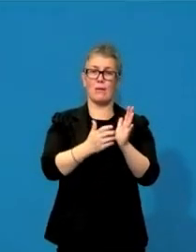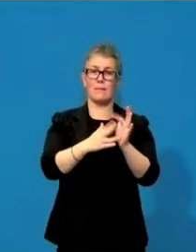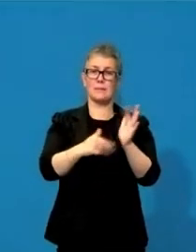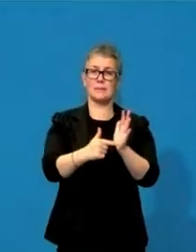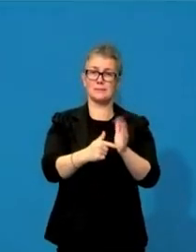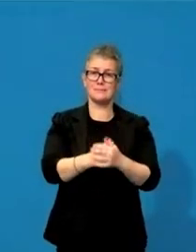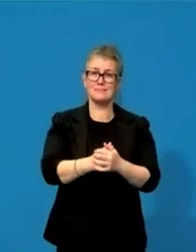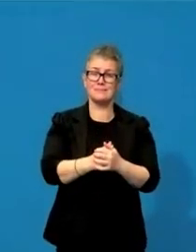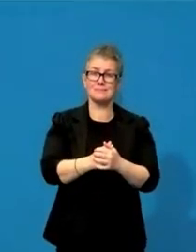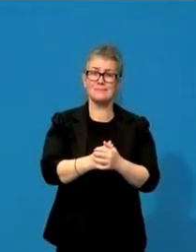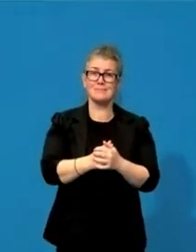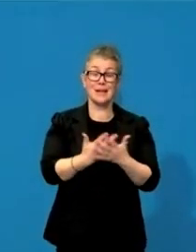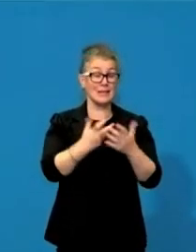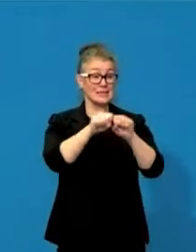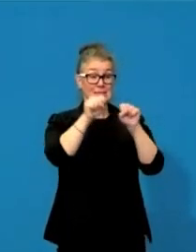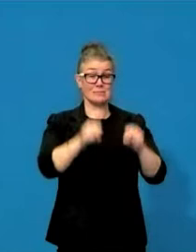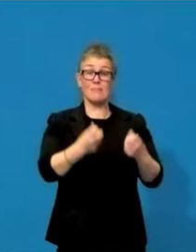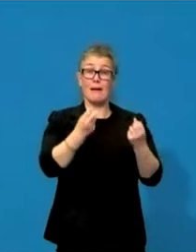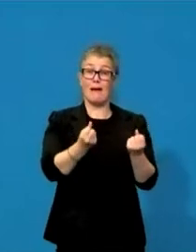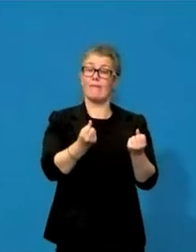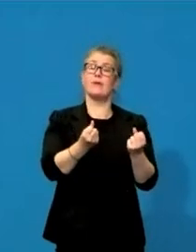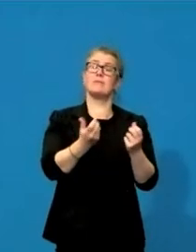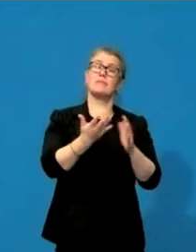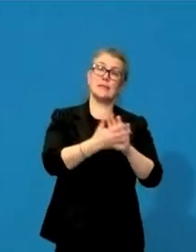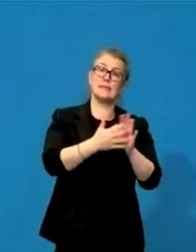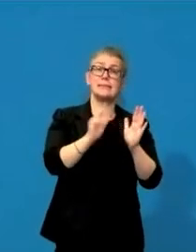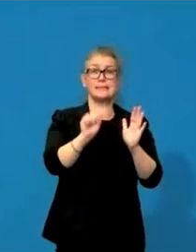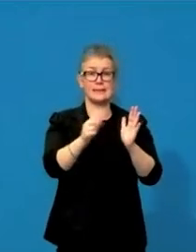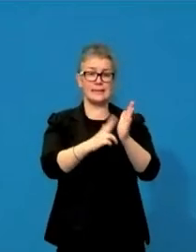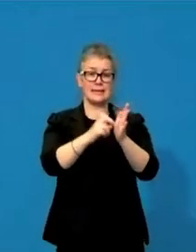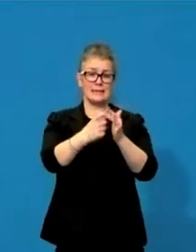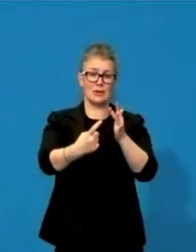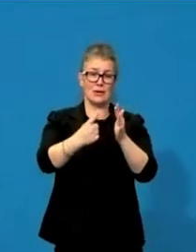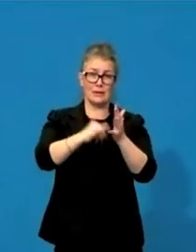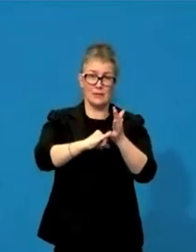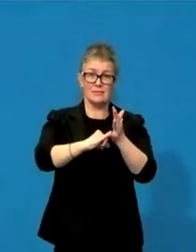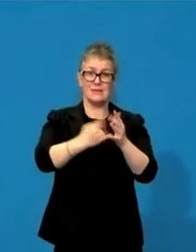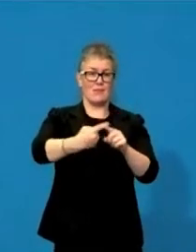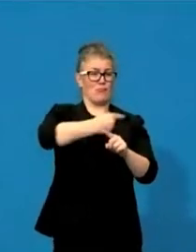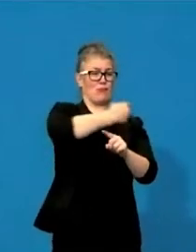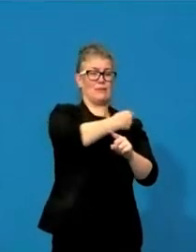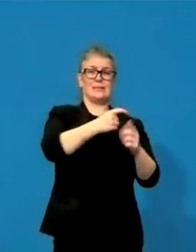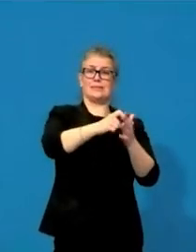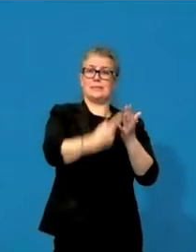sitting there, in terms of the NDIS and previous disability services, are there for